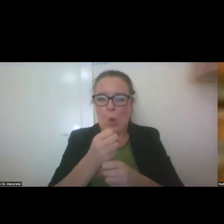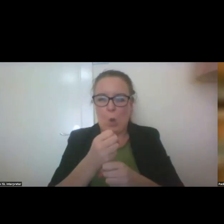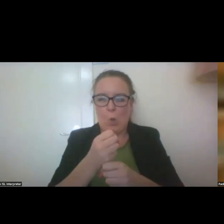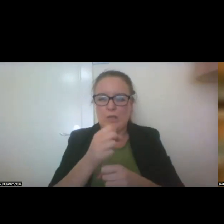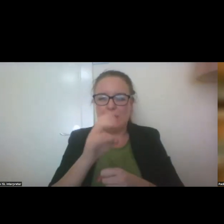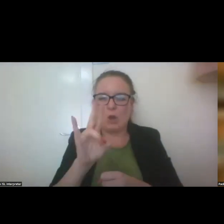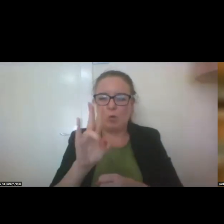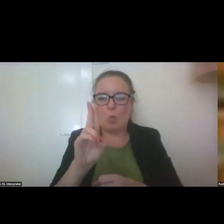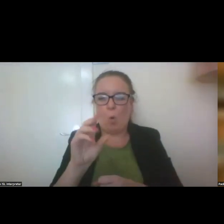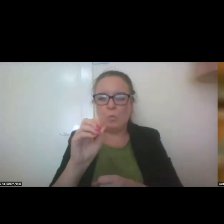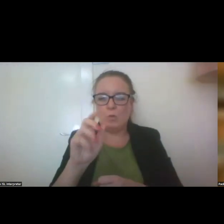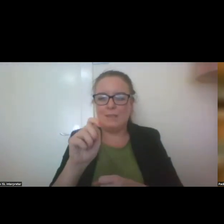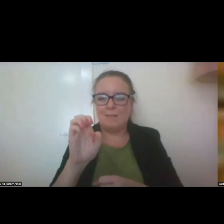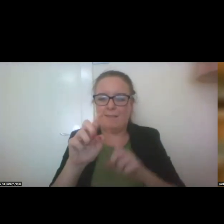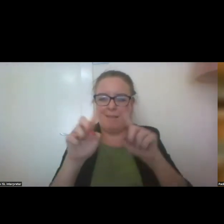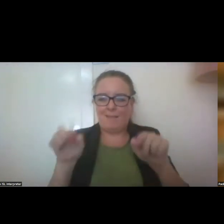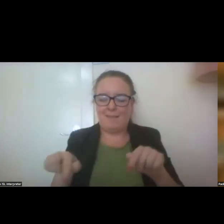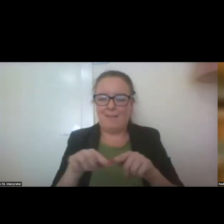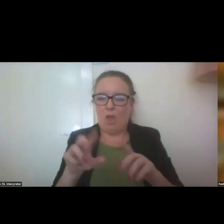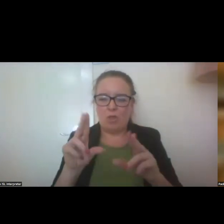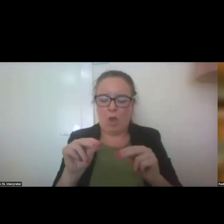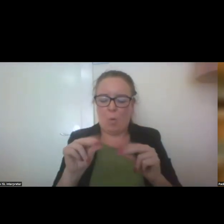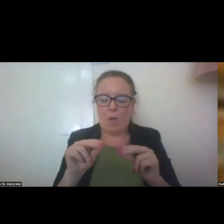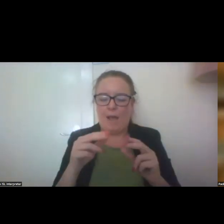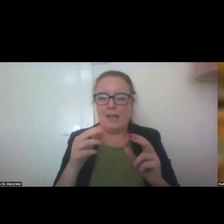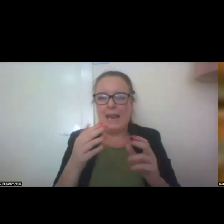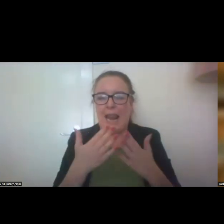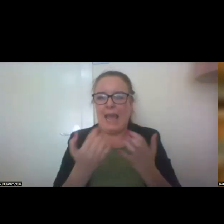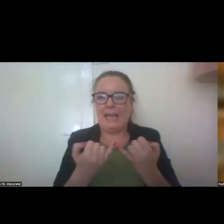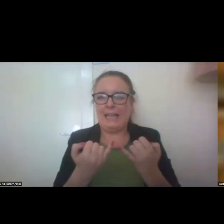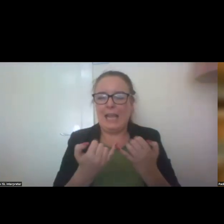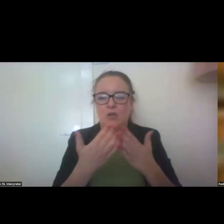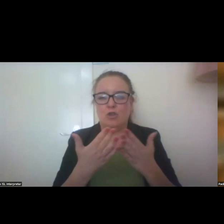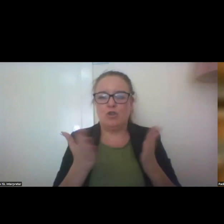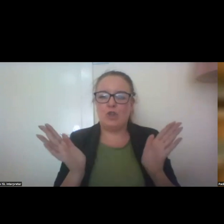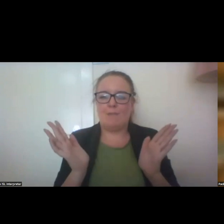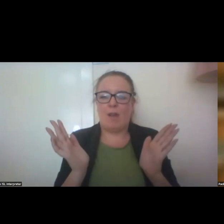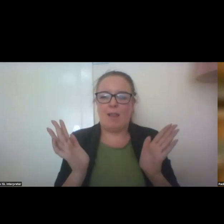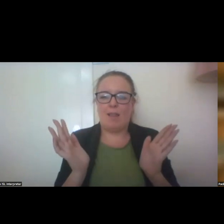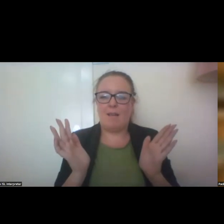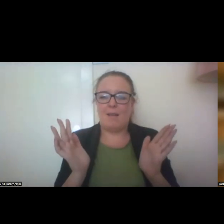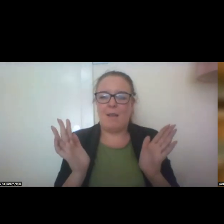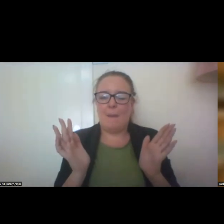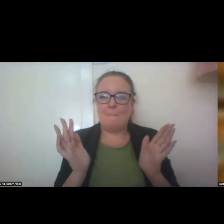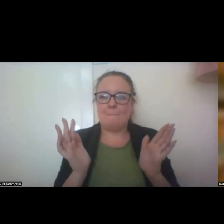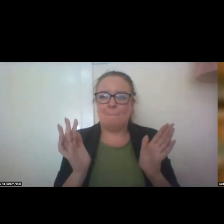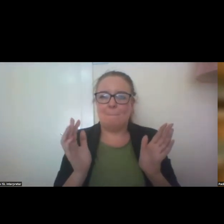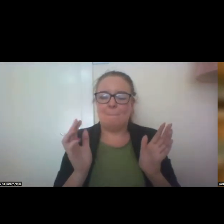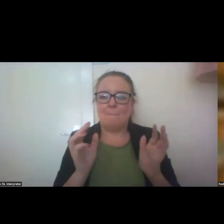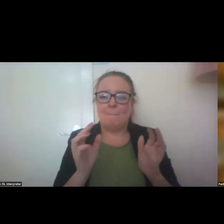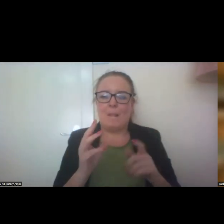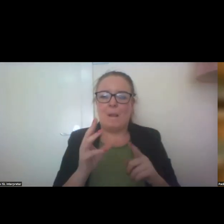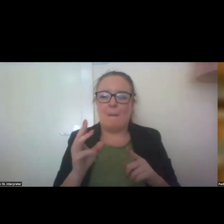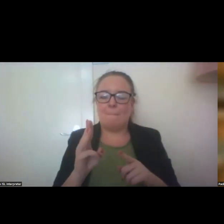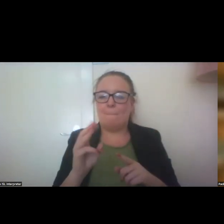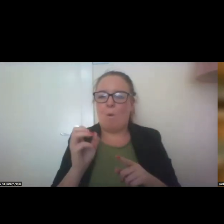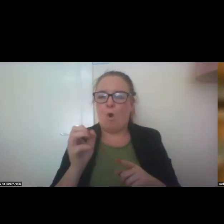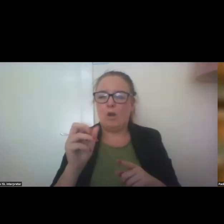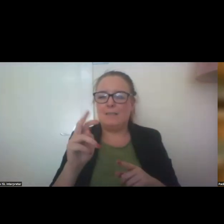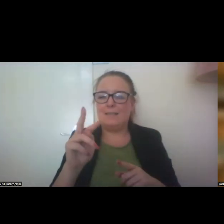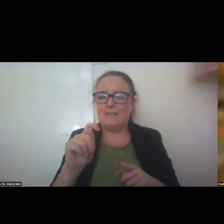in terms of from, you know, a portable radio transmission receiving setup,